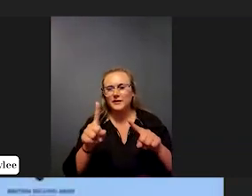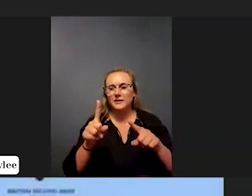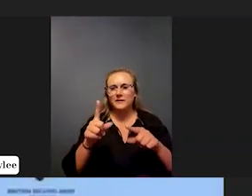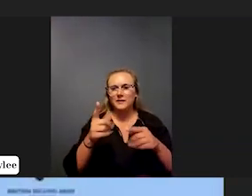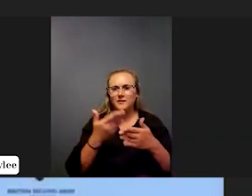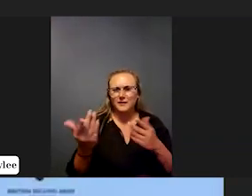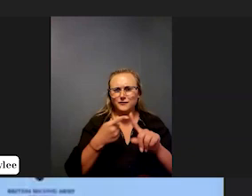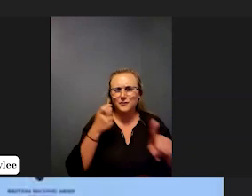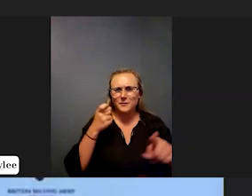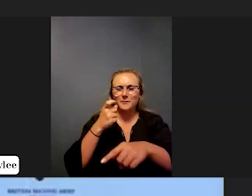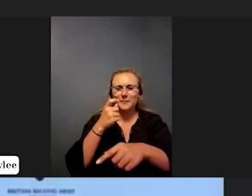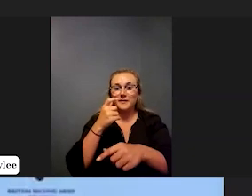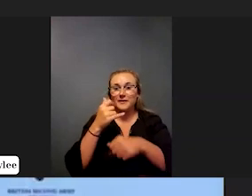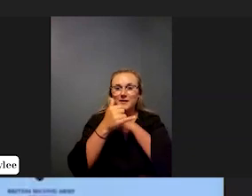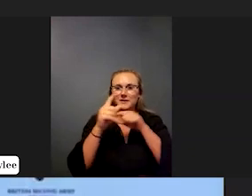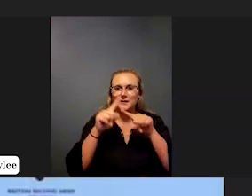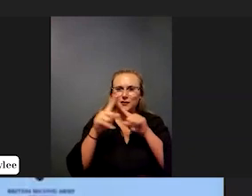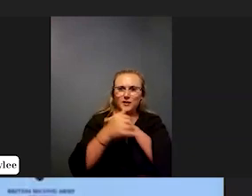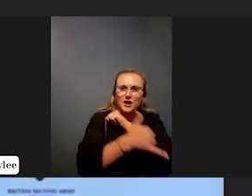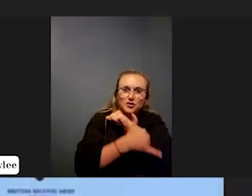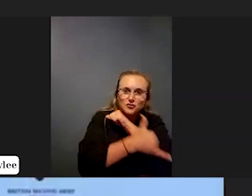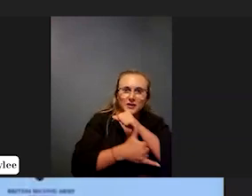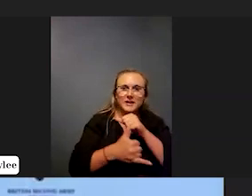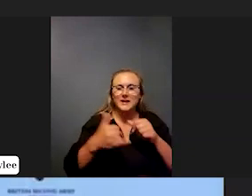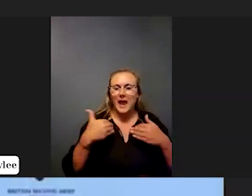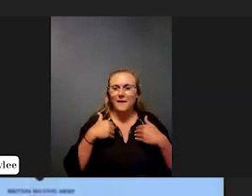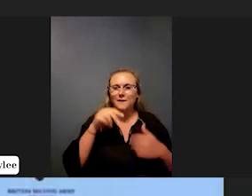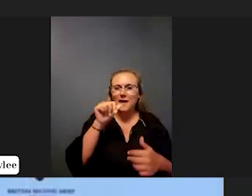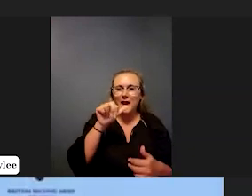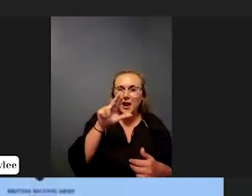The arrows into the different beaches and the different locations where they're arriving,